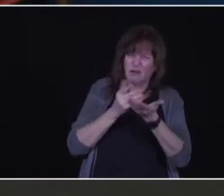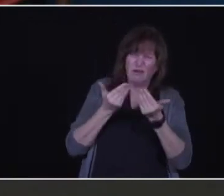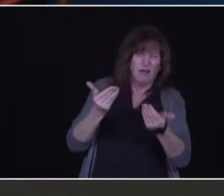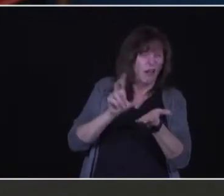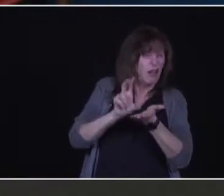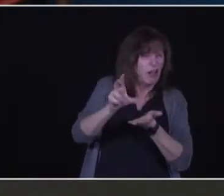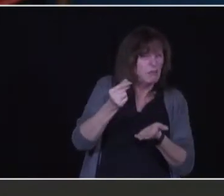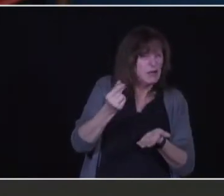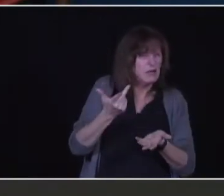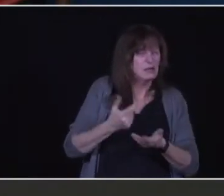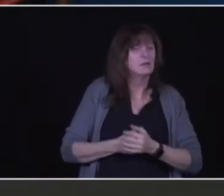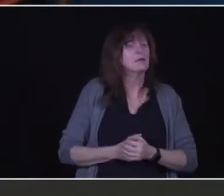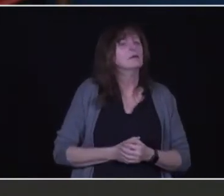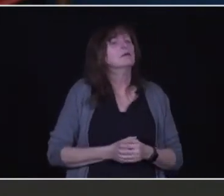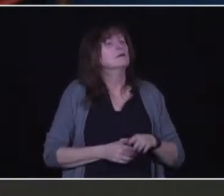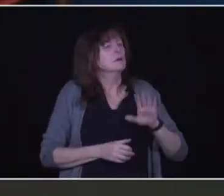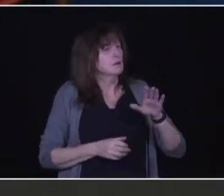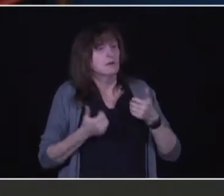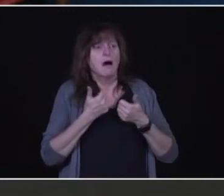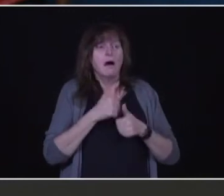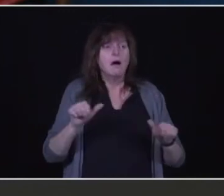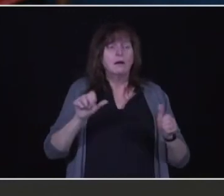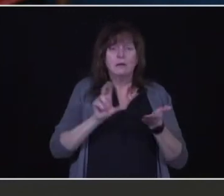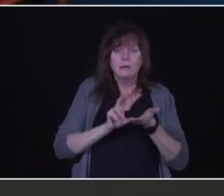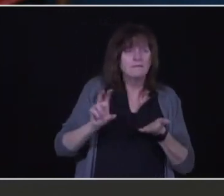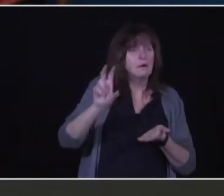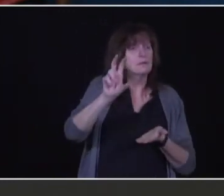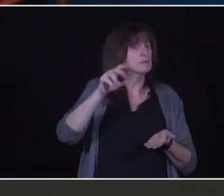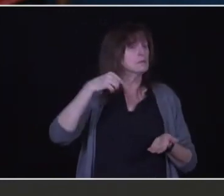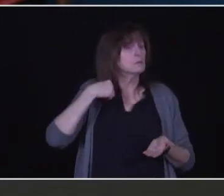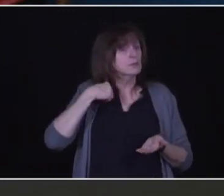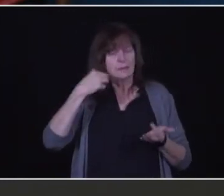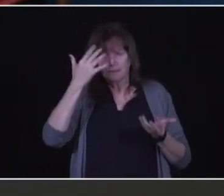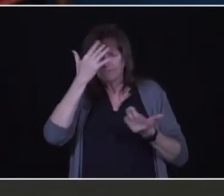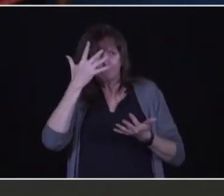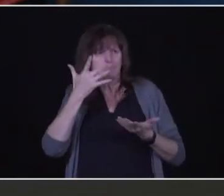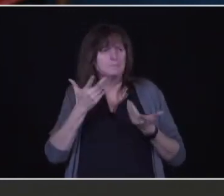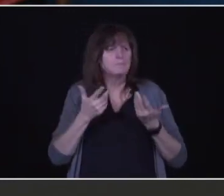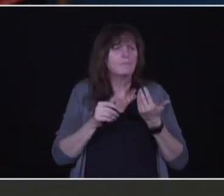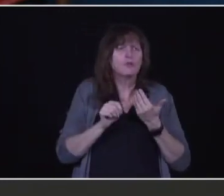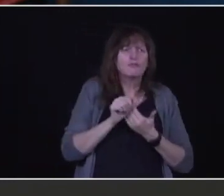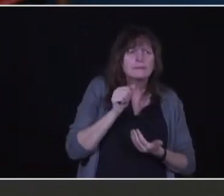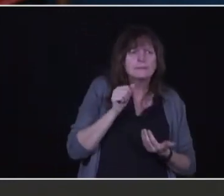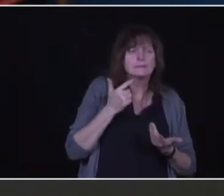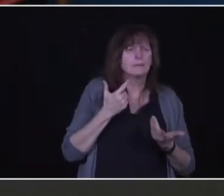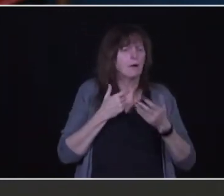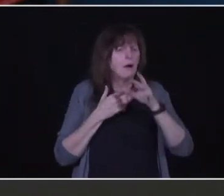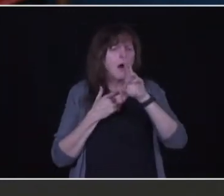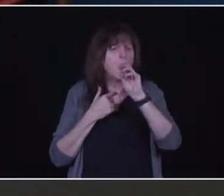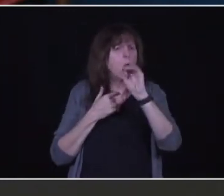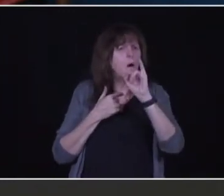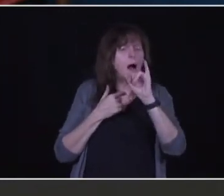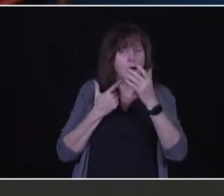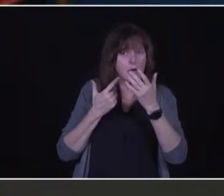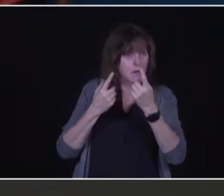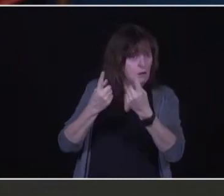space at this point, I just want to get your response to the wristband specifically. Yeah, we always look at risk on any